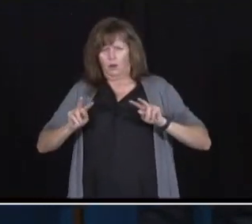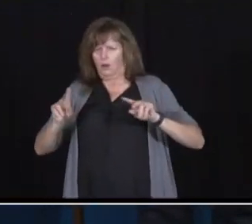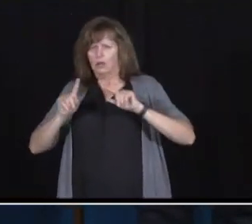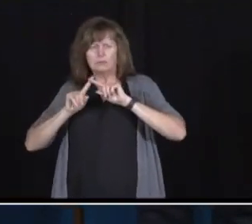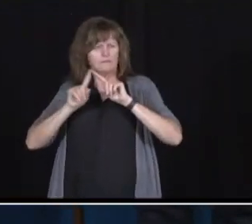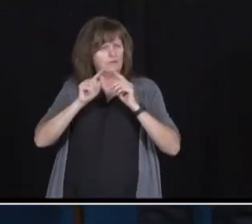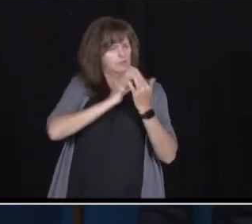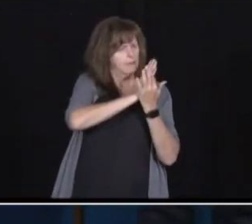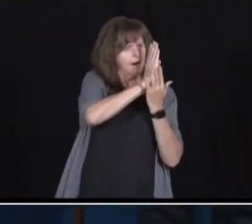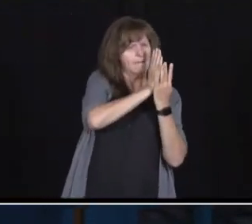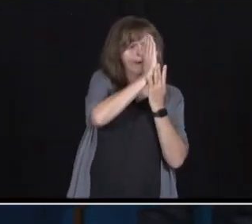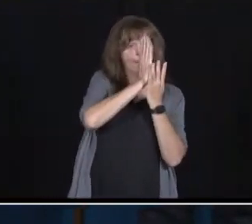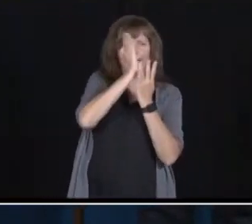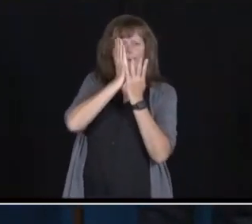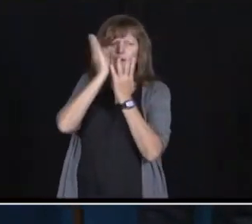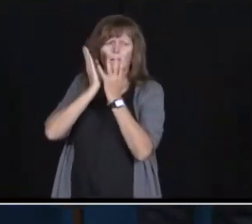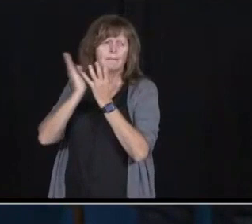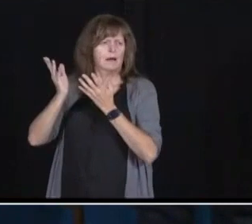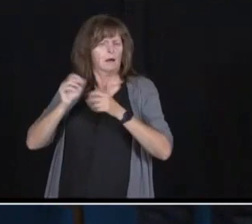different sectors working together